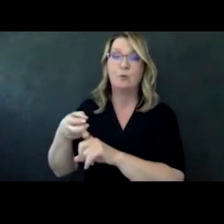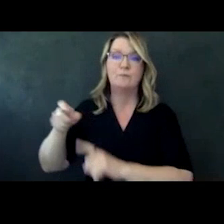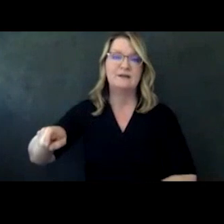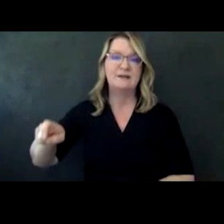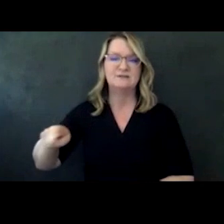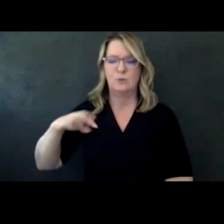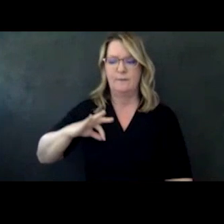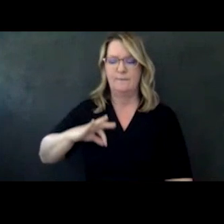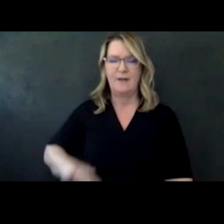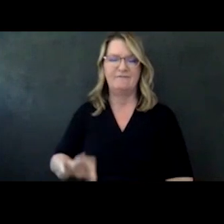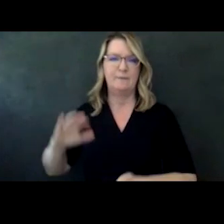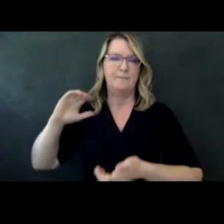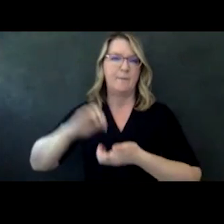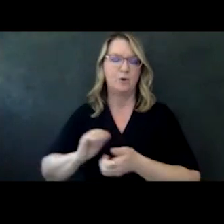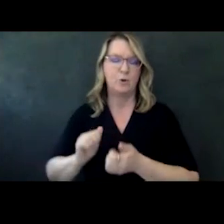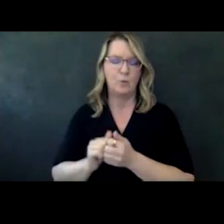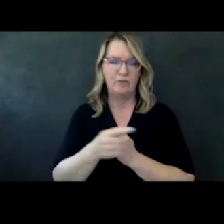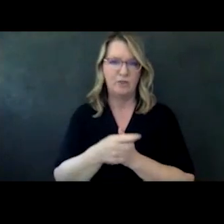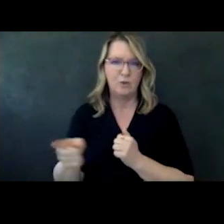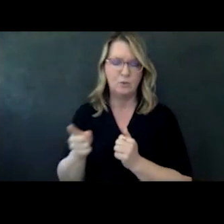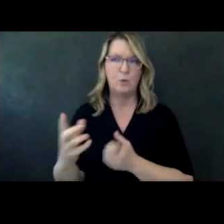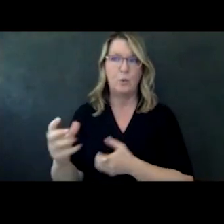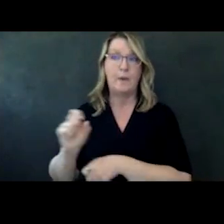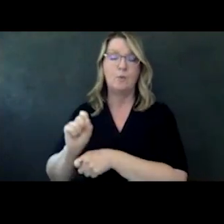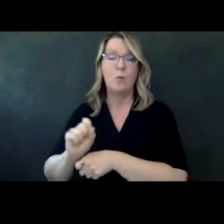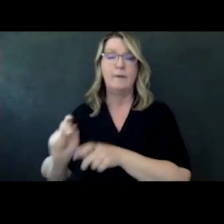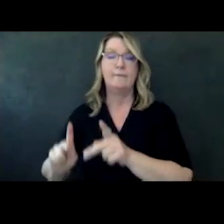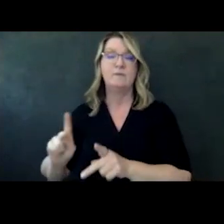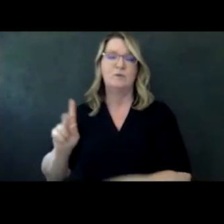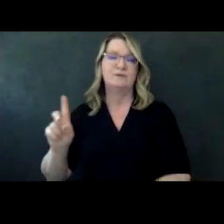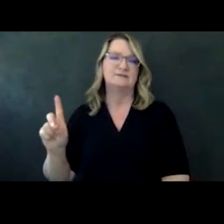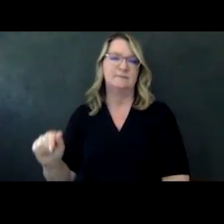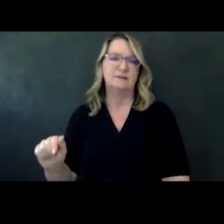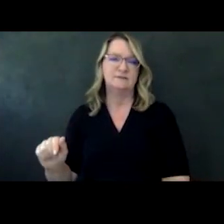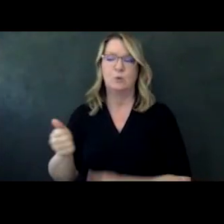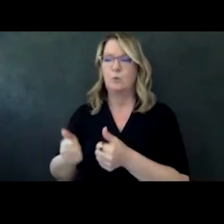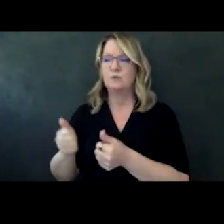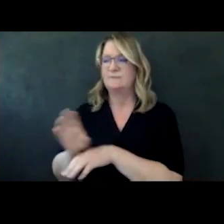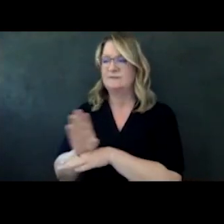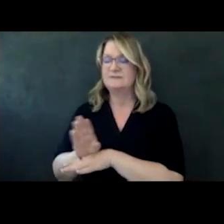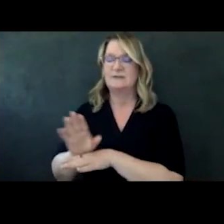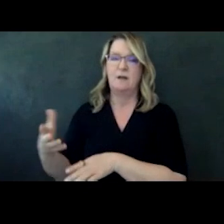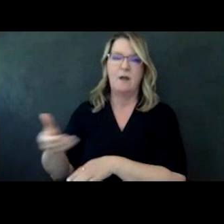employ people with disabilities. What businesses can hire and train individuals in your project?